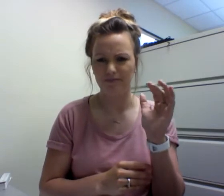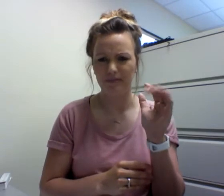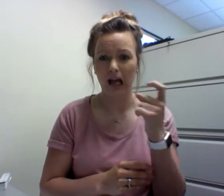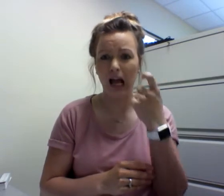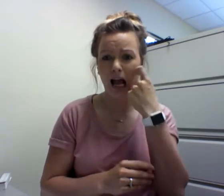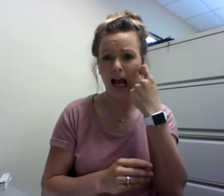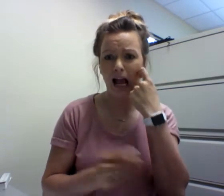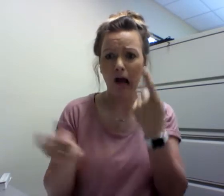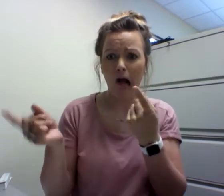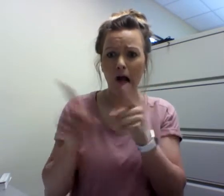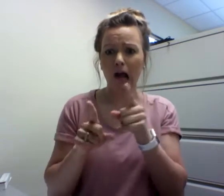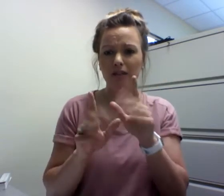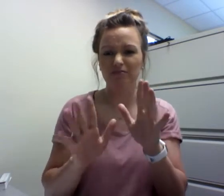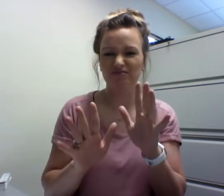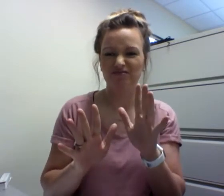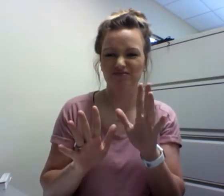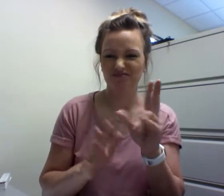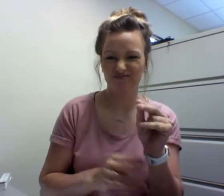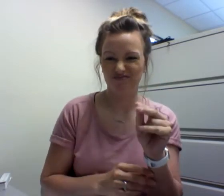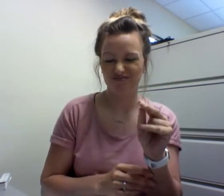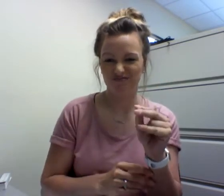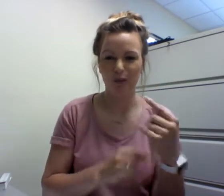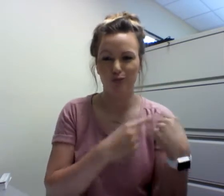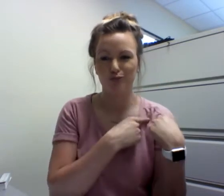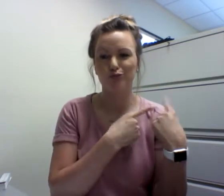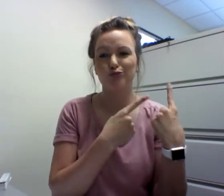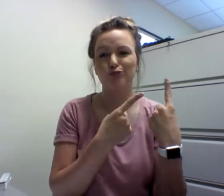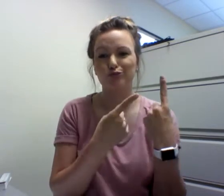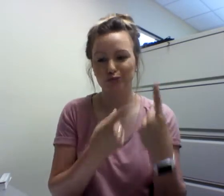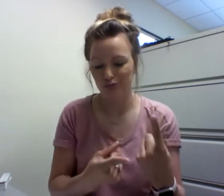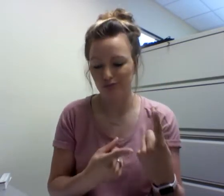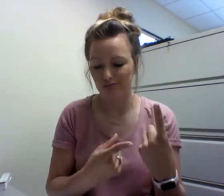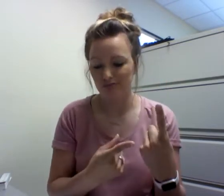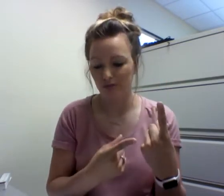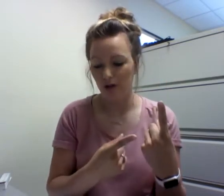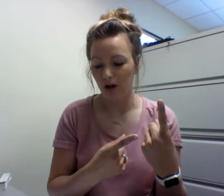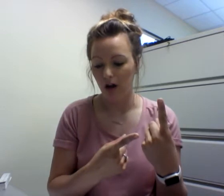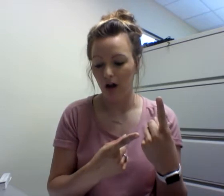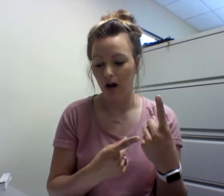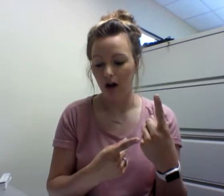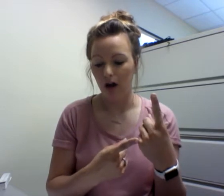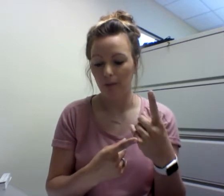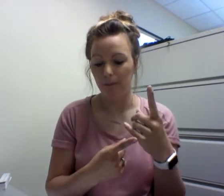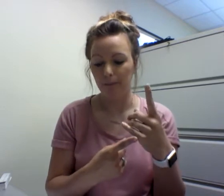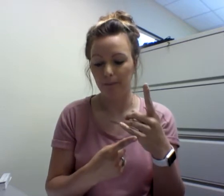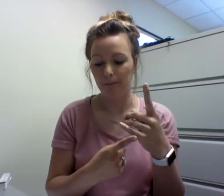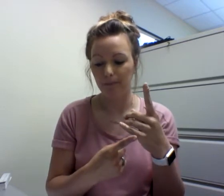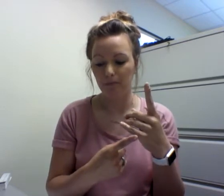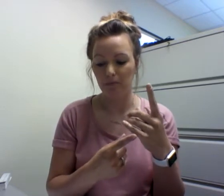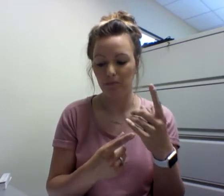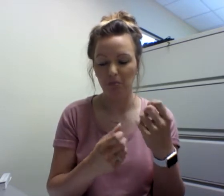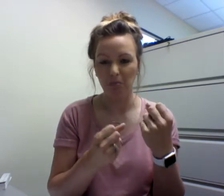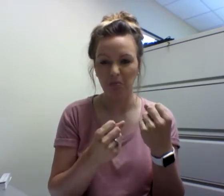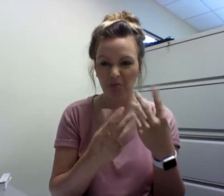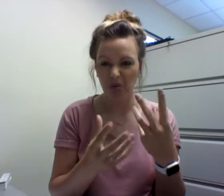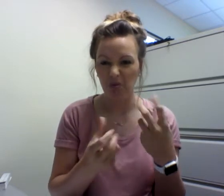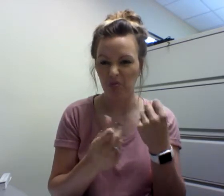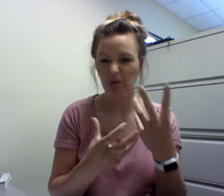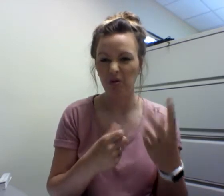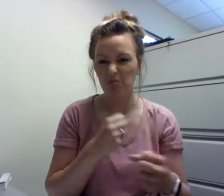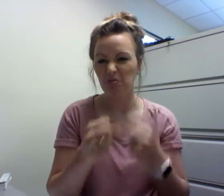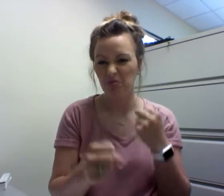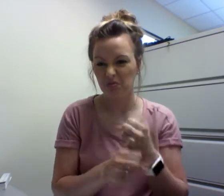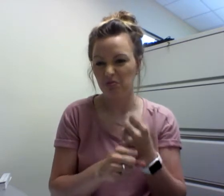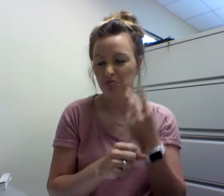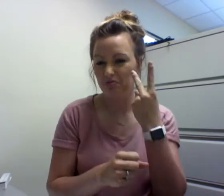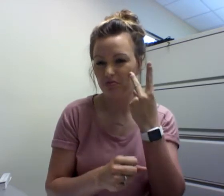The concept of Deaf community is not a recent occurrence and has been around for many, many years.